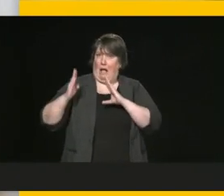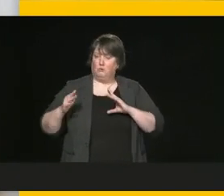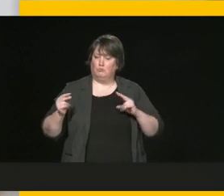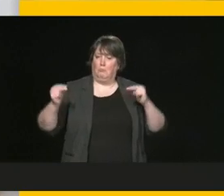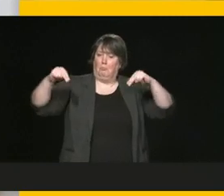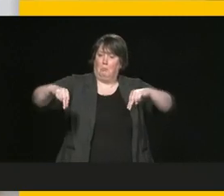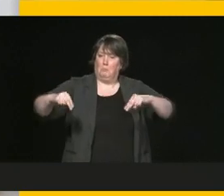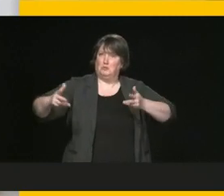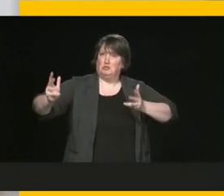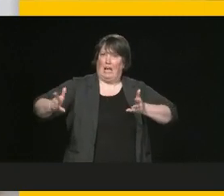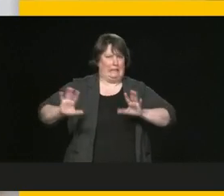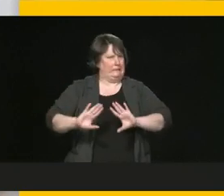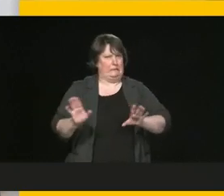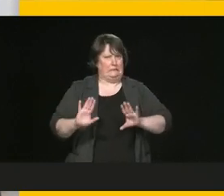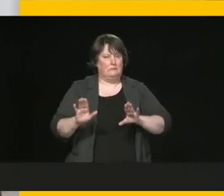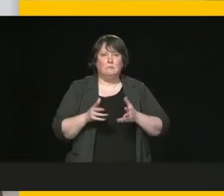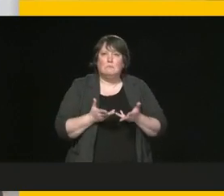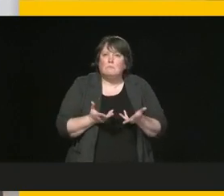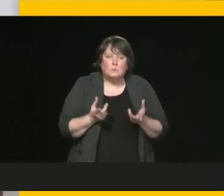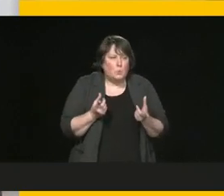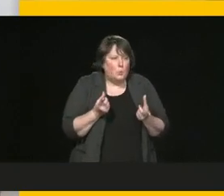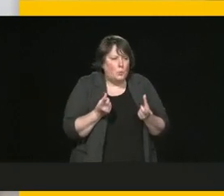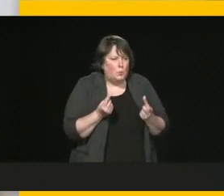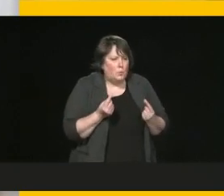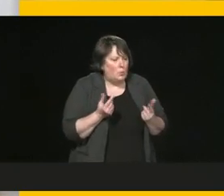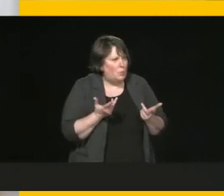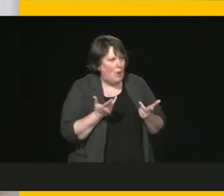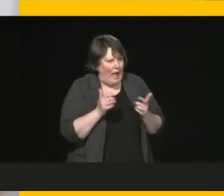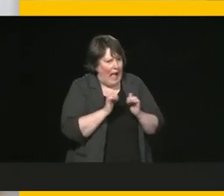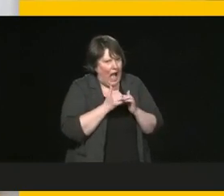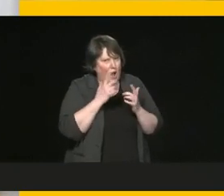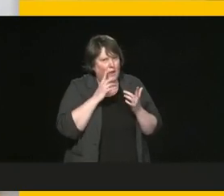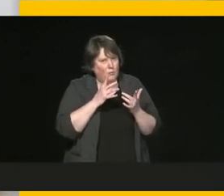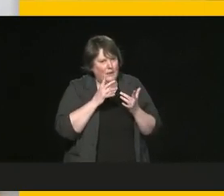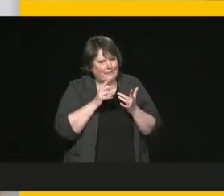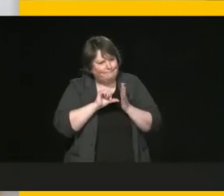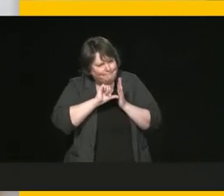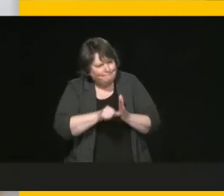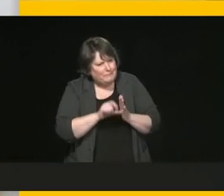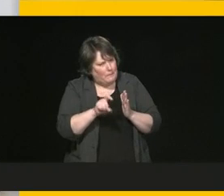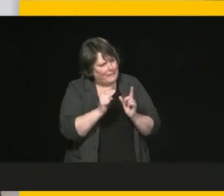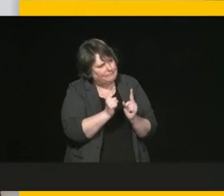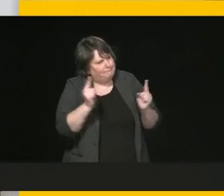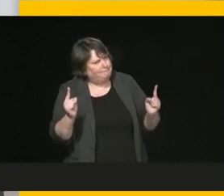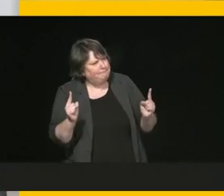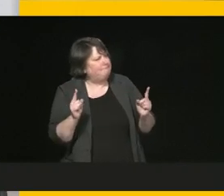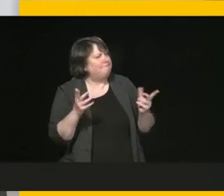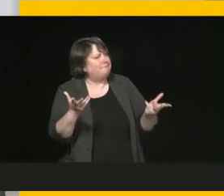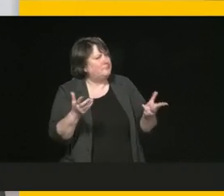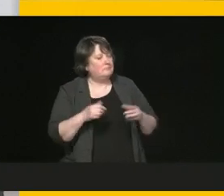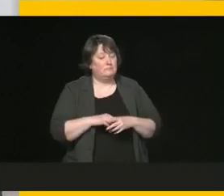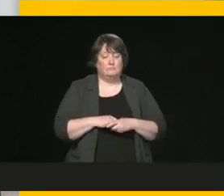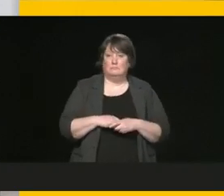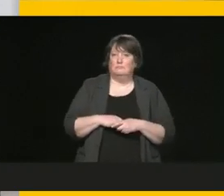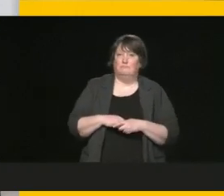THEIR DRIVEWAY WITH NEIGHBORS. IN LIGHT OF THIS, HOW DO YOU SUSTAIN PUBLIC CONFIDENCE IN